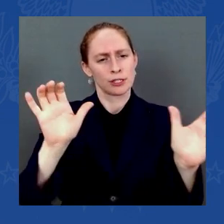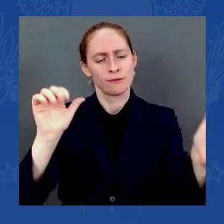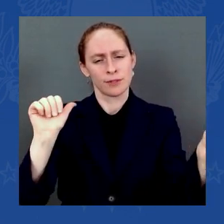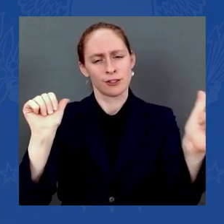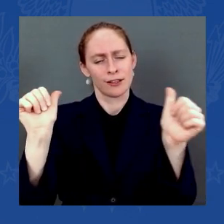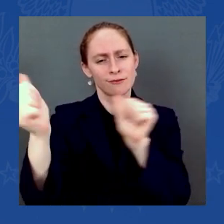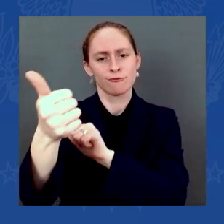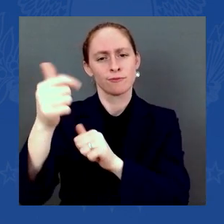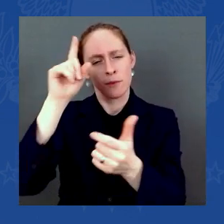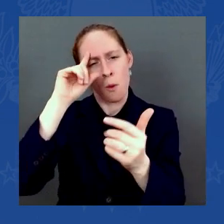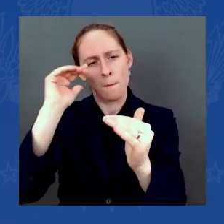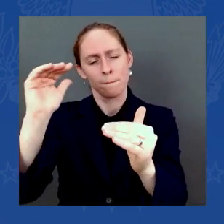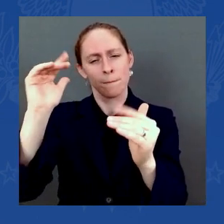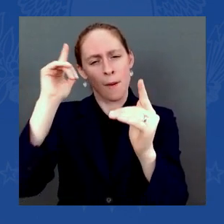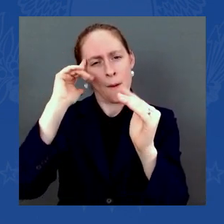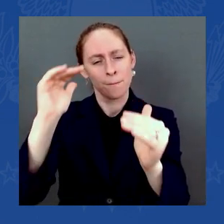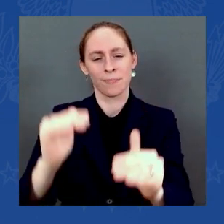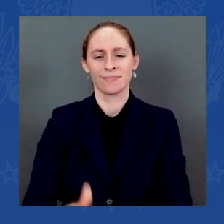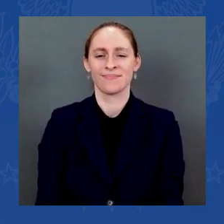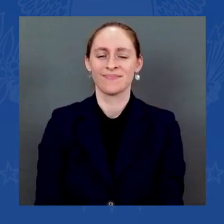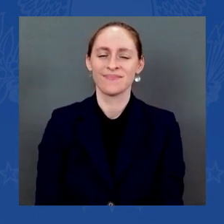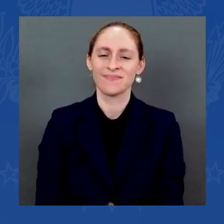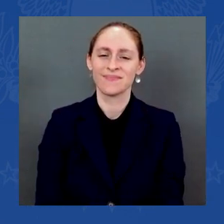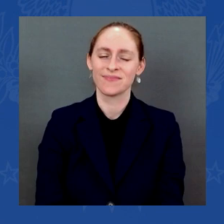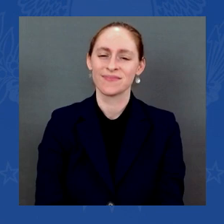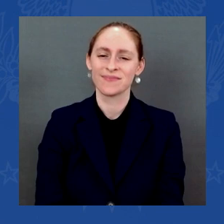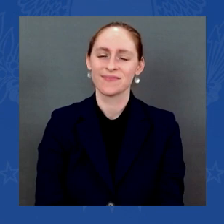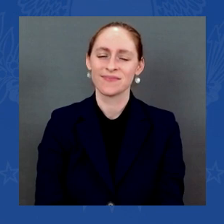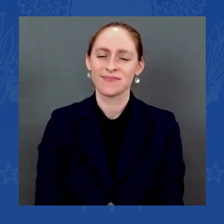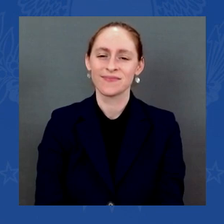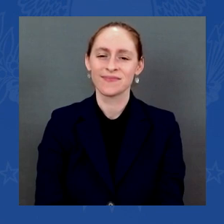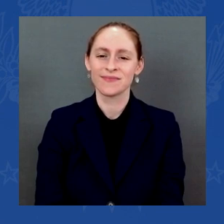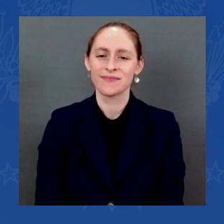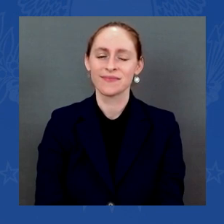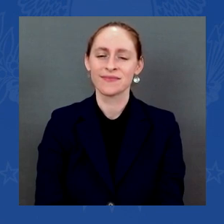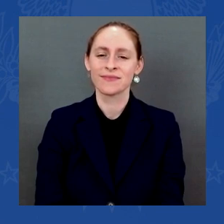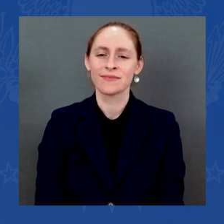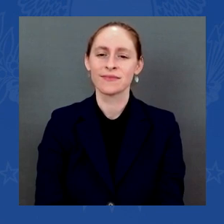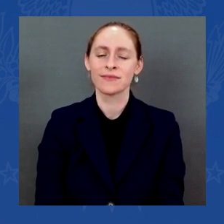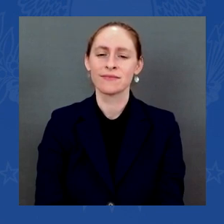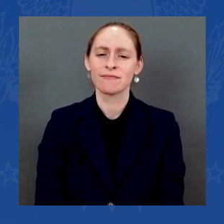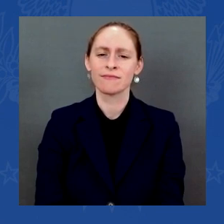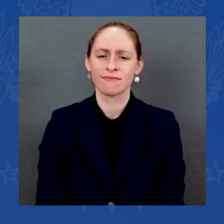And there'd be too many obstacles, they were told. But because of the nature of the disease,